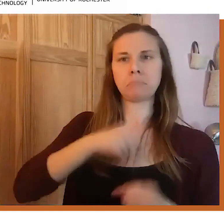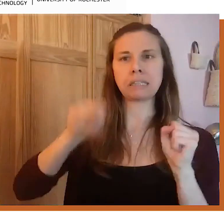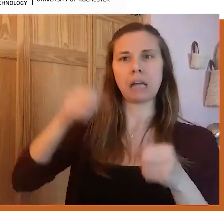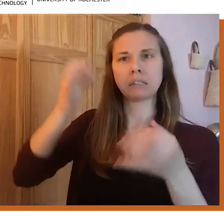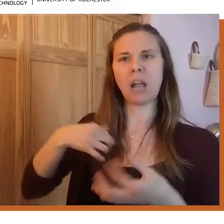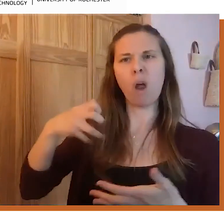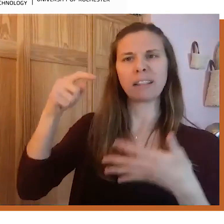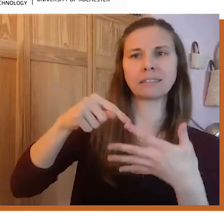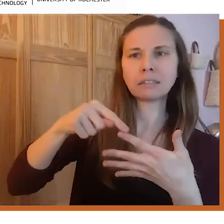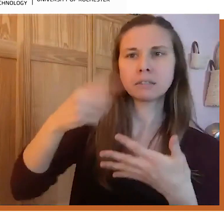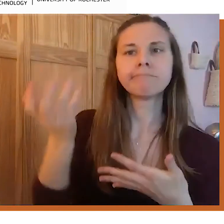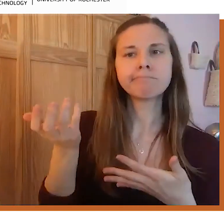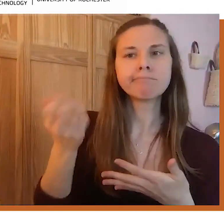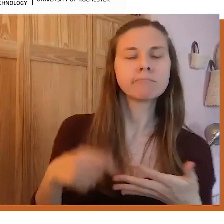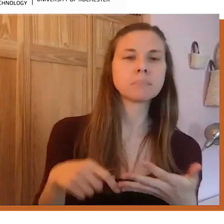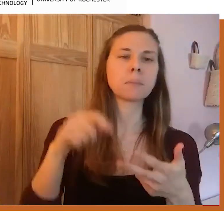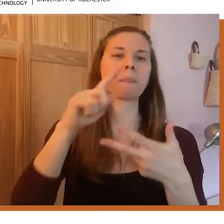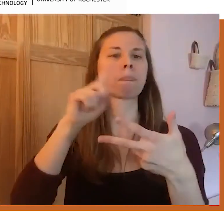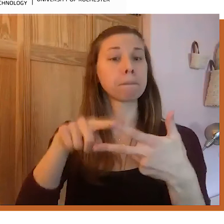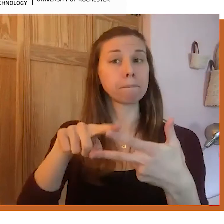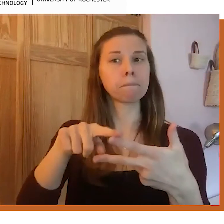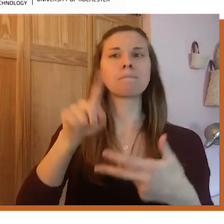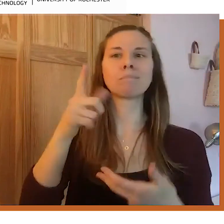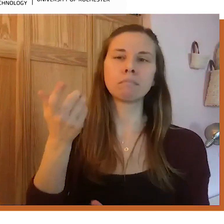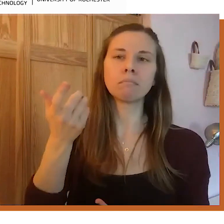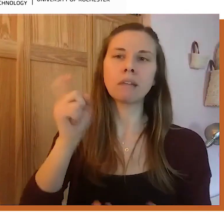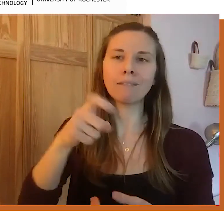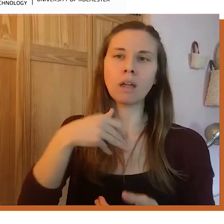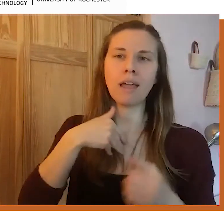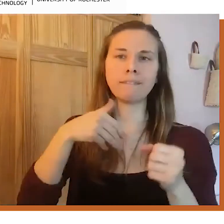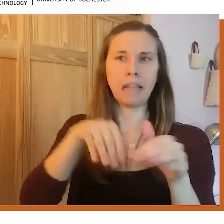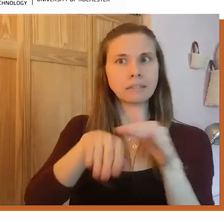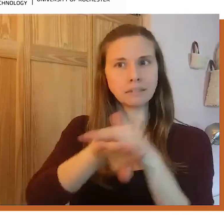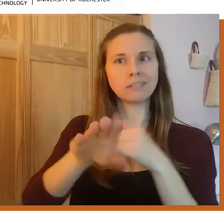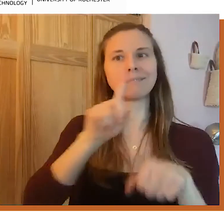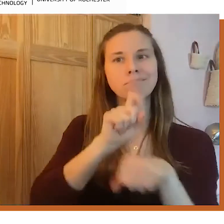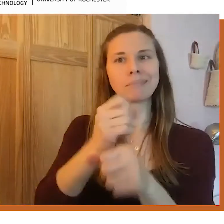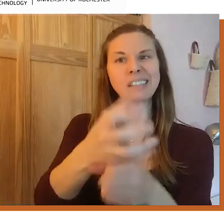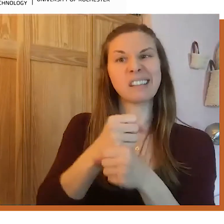First of all, you have to know everything that's out there. You have to have access to contraception